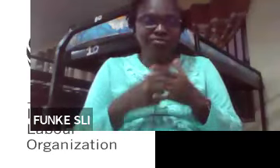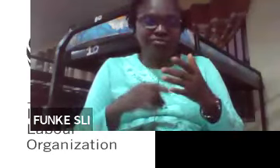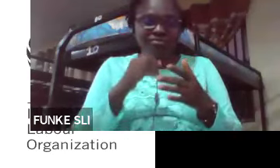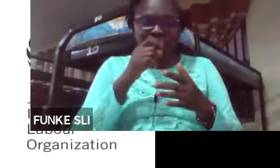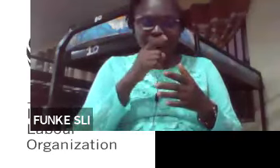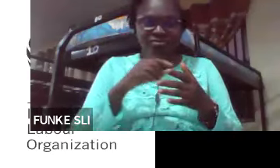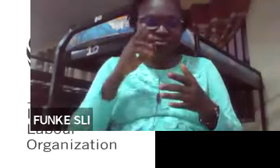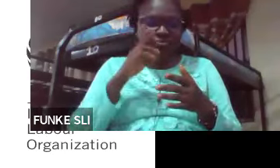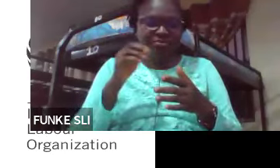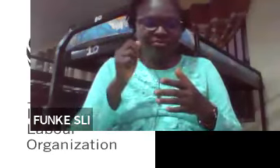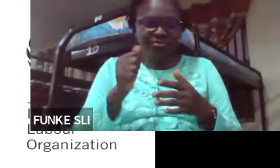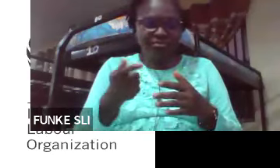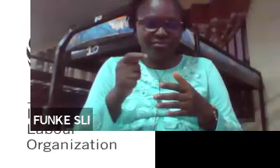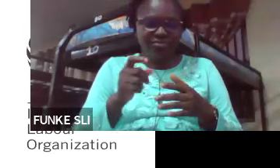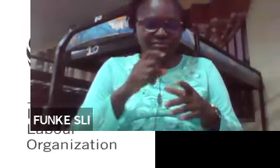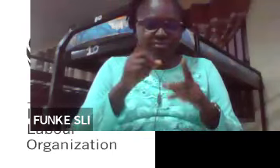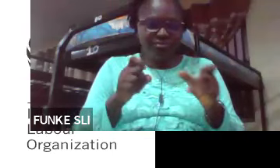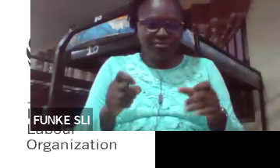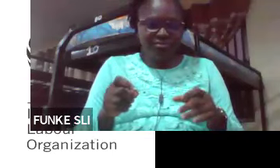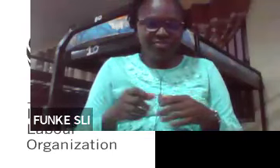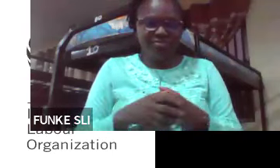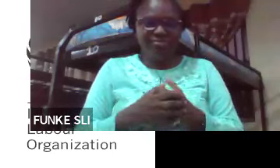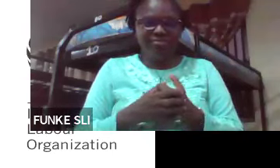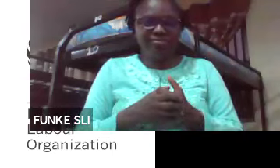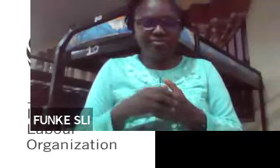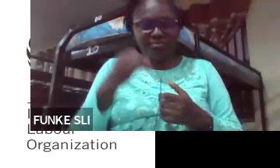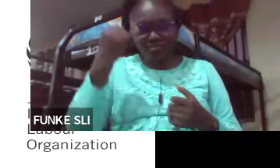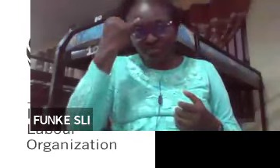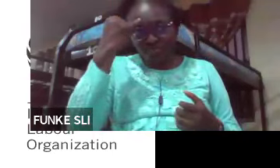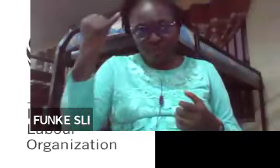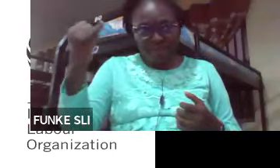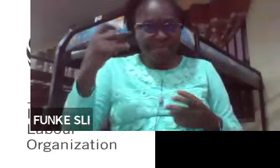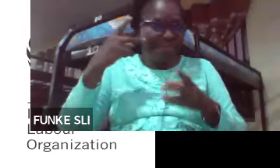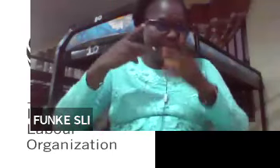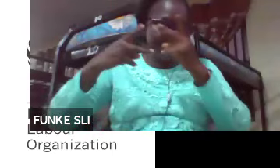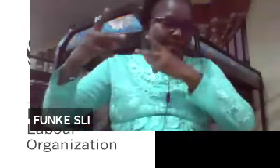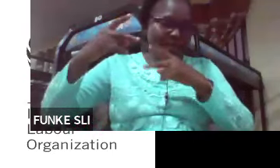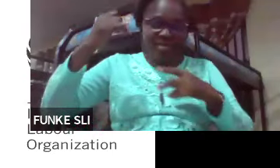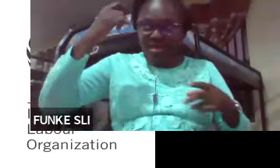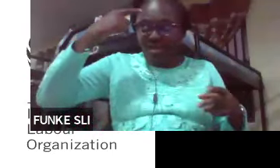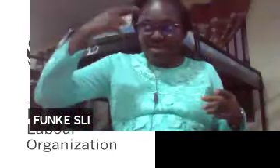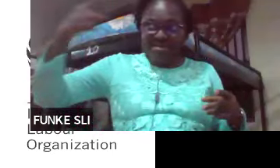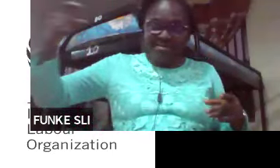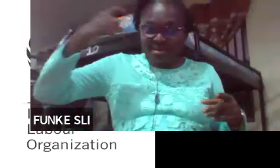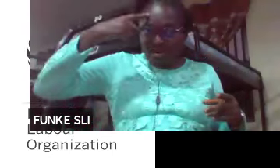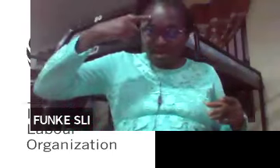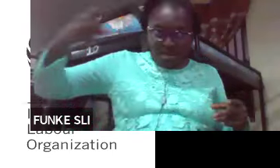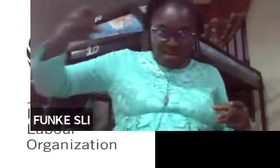Dotun Akinseinde: other unbiased dreams I want to talk about dreams and visions, and that's why I gave you this very short story.